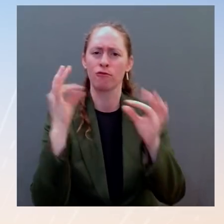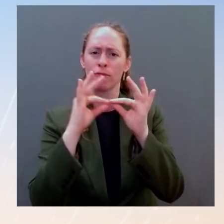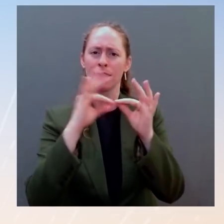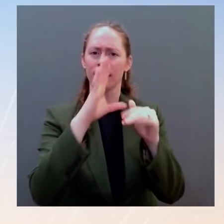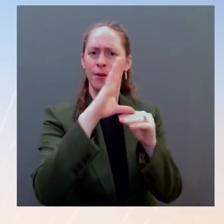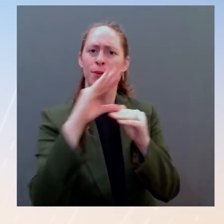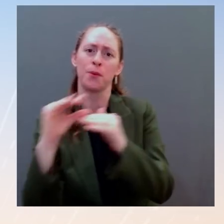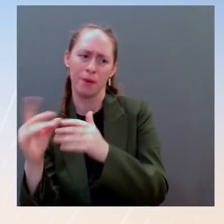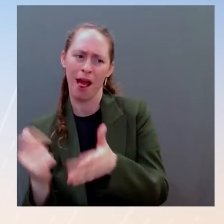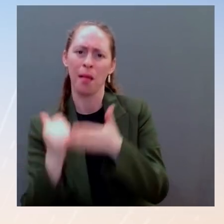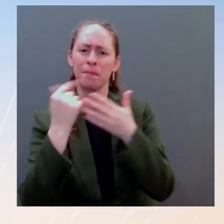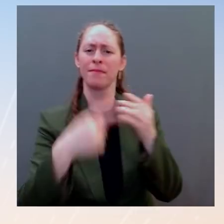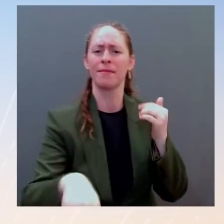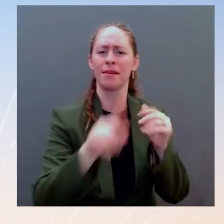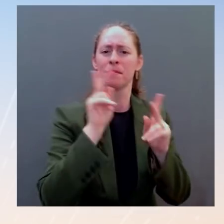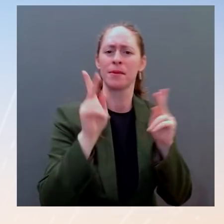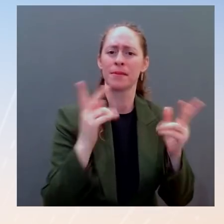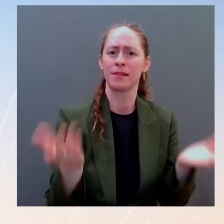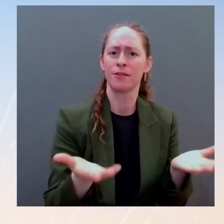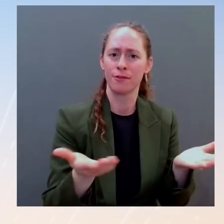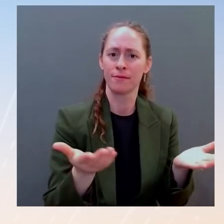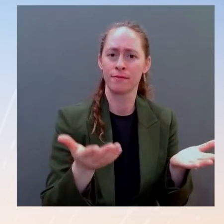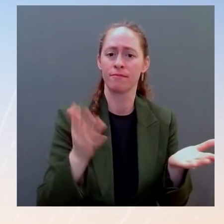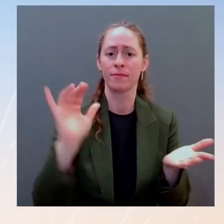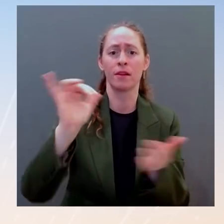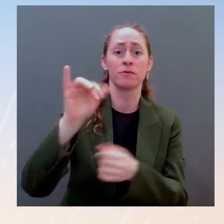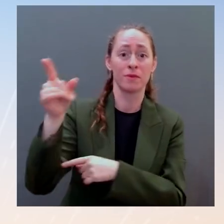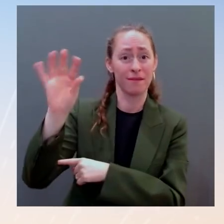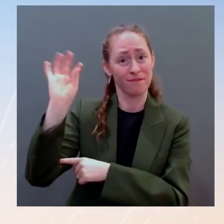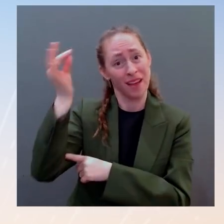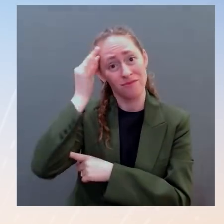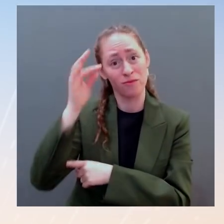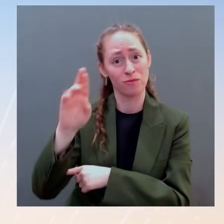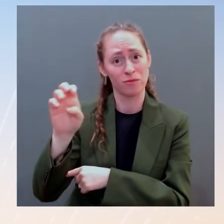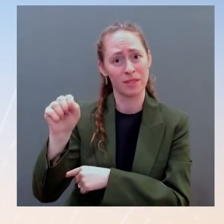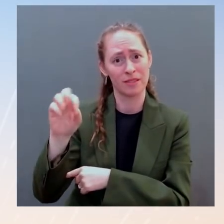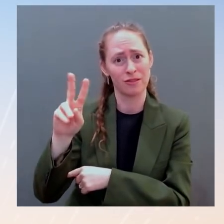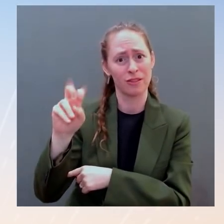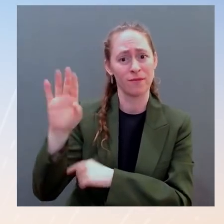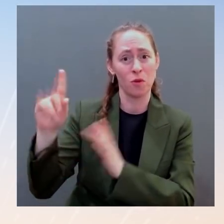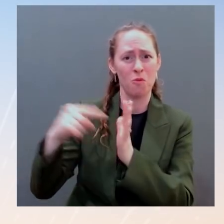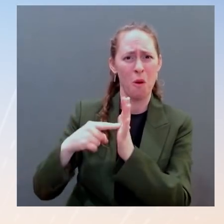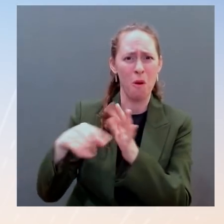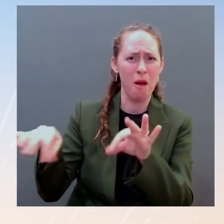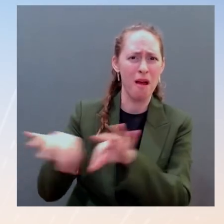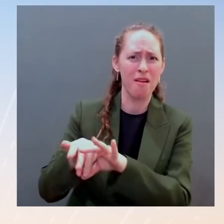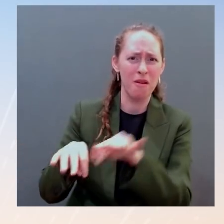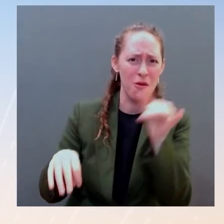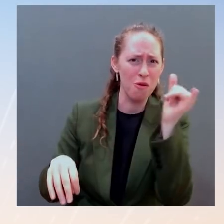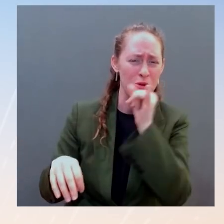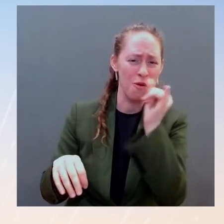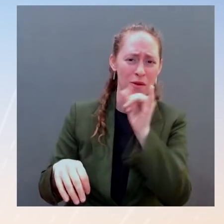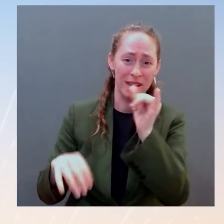which is why it's so important that we have all of the seats filled on the Federal Reserve's Board of Governors. Today and this week, as Congress returns,